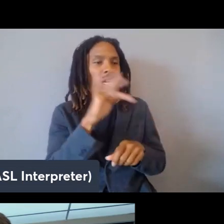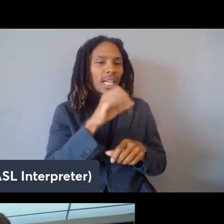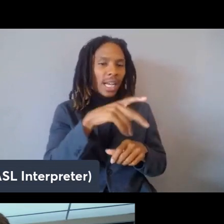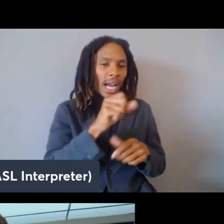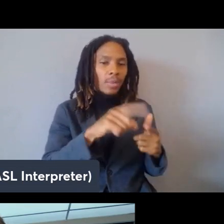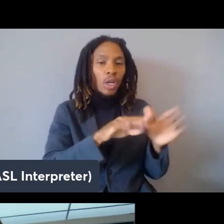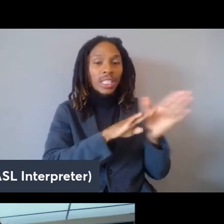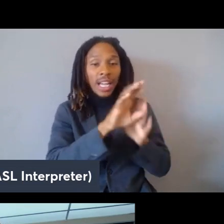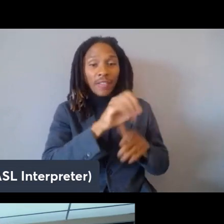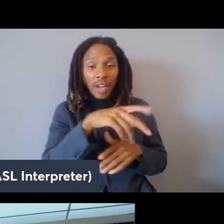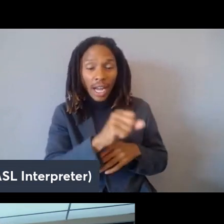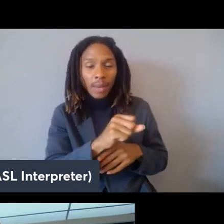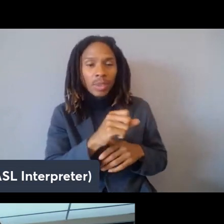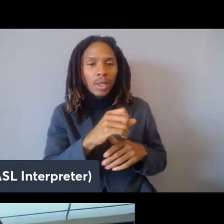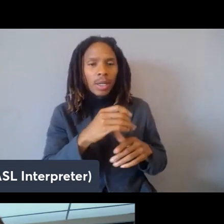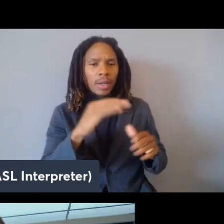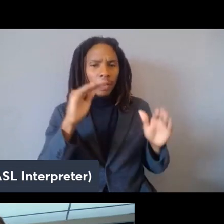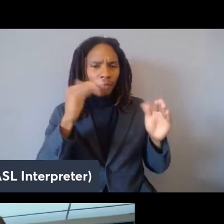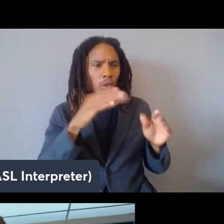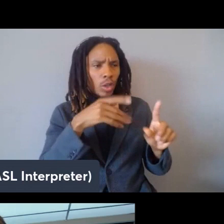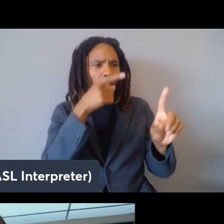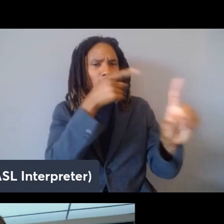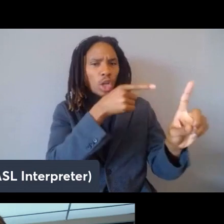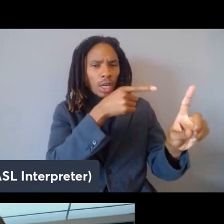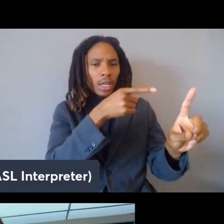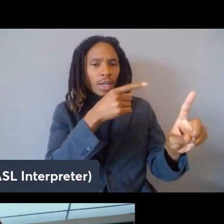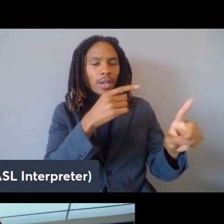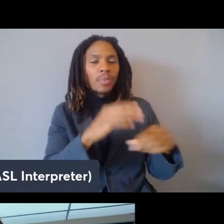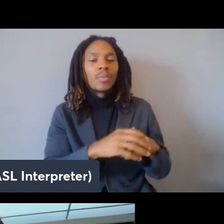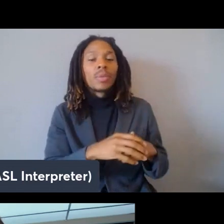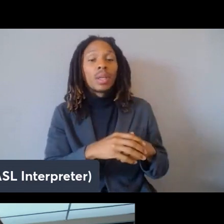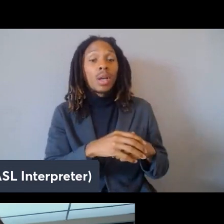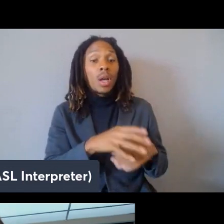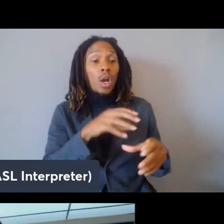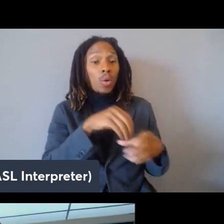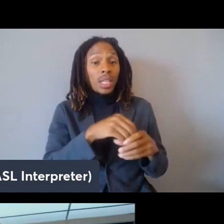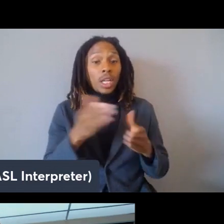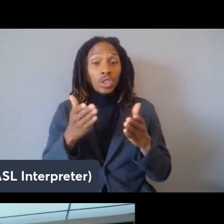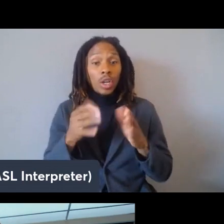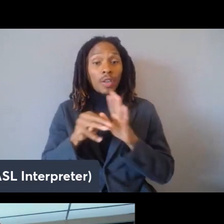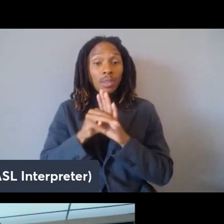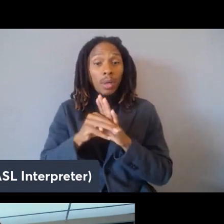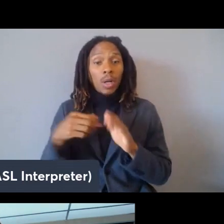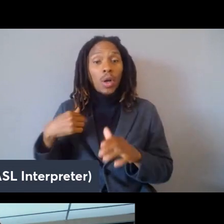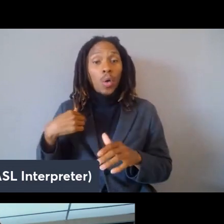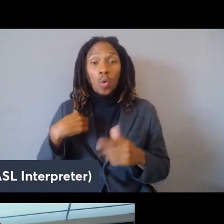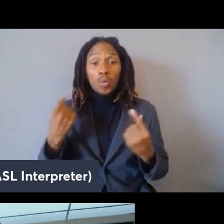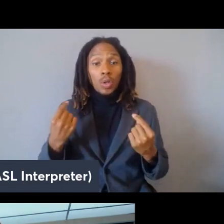and target all of the infrastructure. Within the service model, what we do is as a team, we kind of take on the role